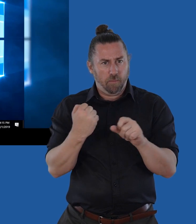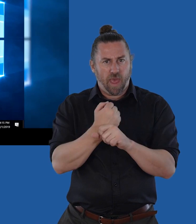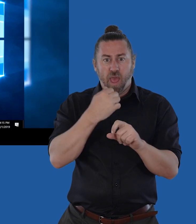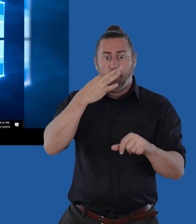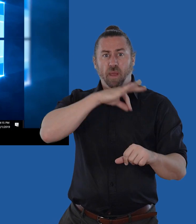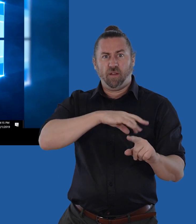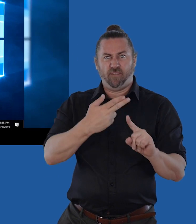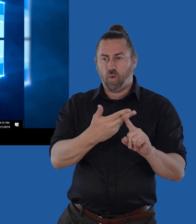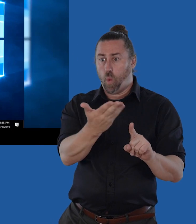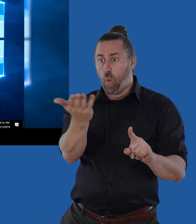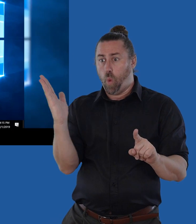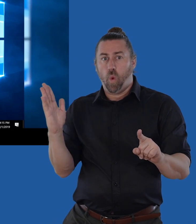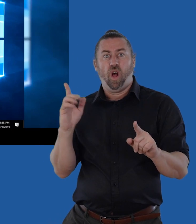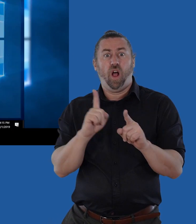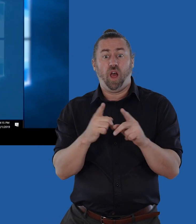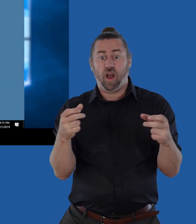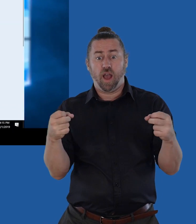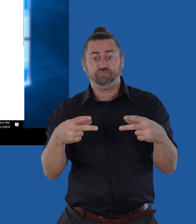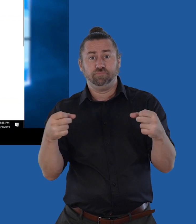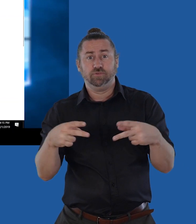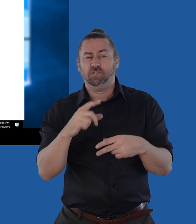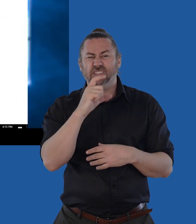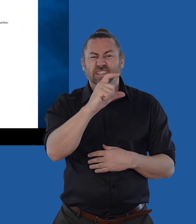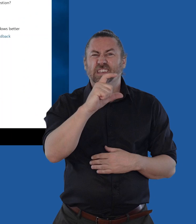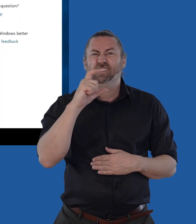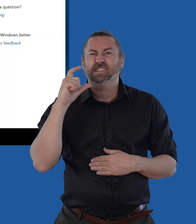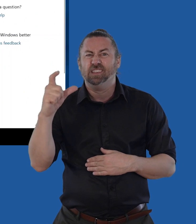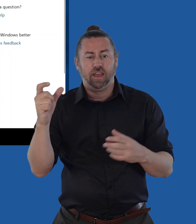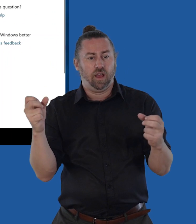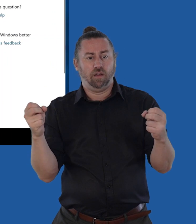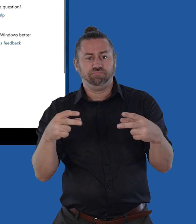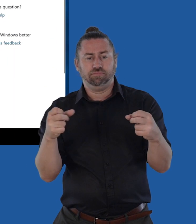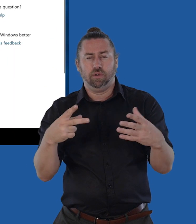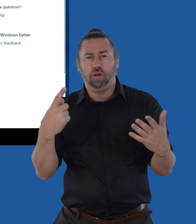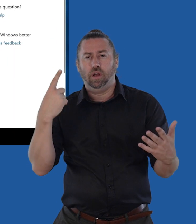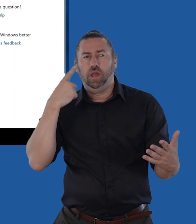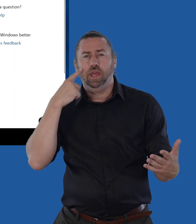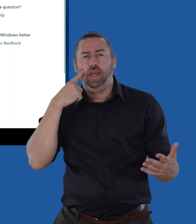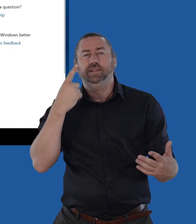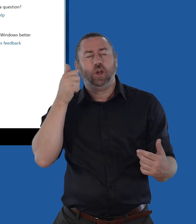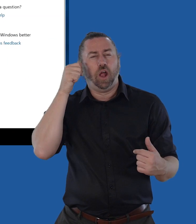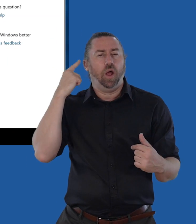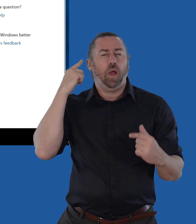Closed captions are a great example, Closed captions make it possible for people with hearing impairments to enjoy a video.